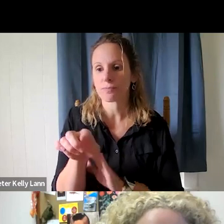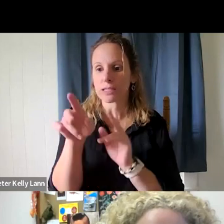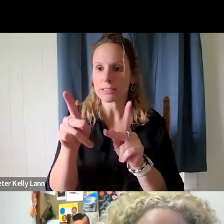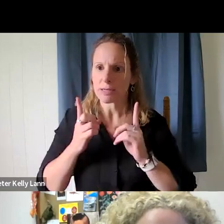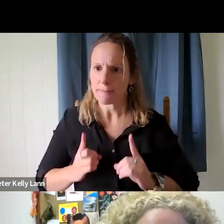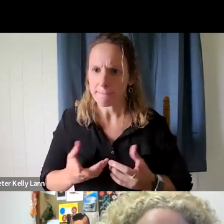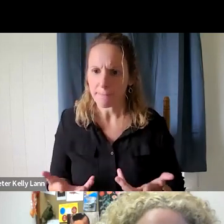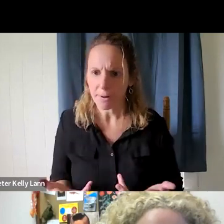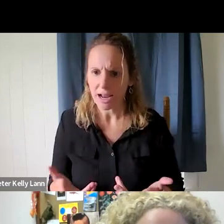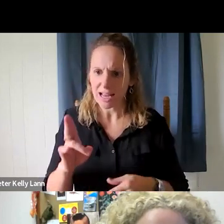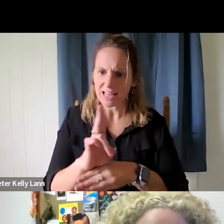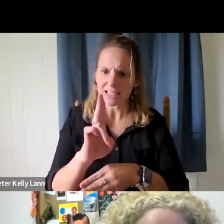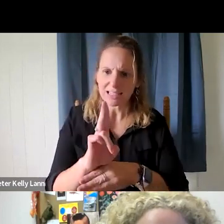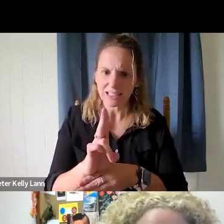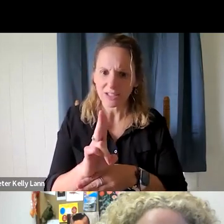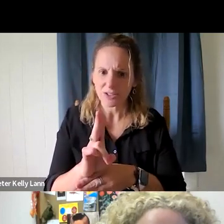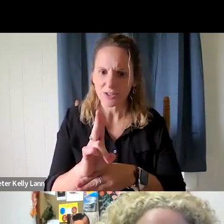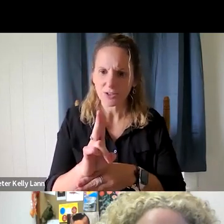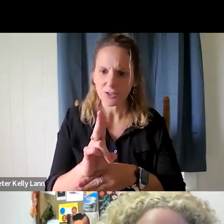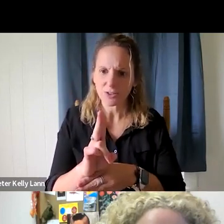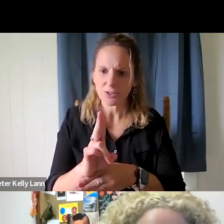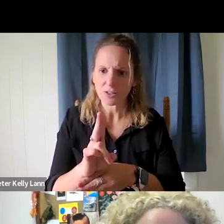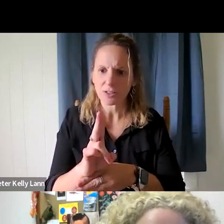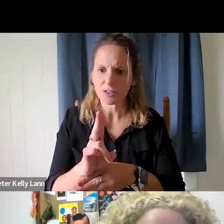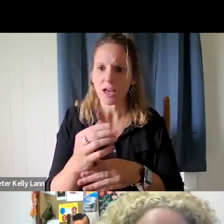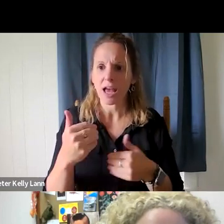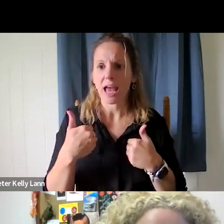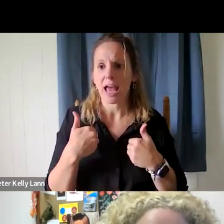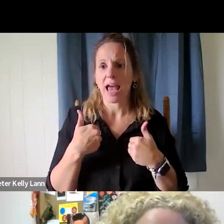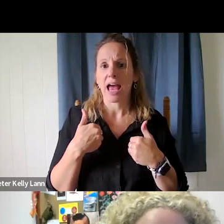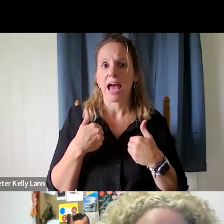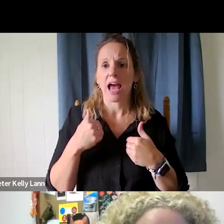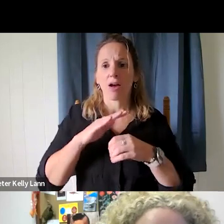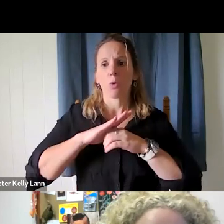that they're using to, you know, have some relief from that depression,